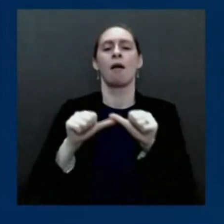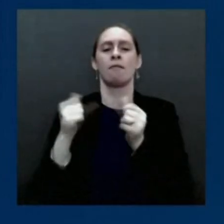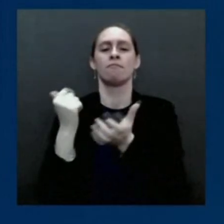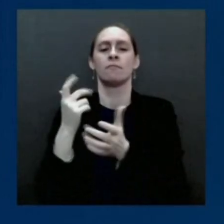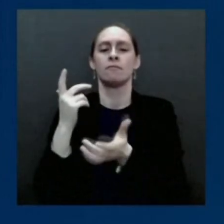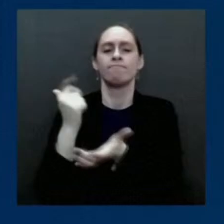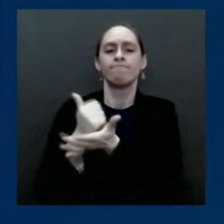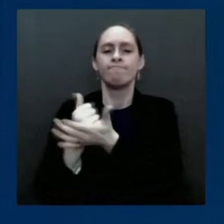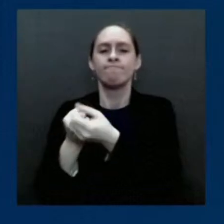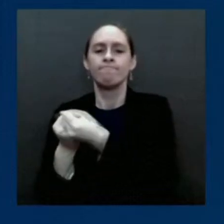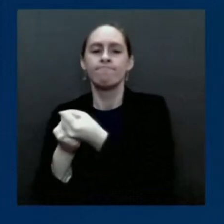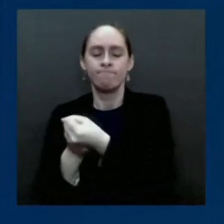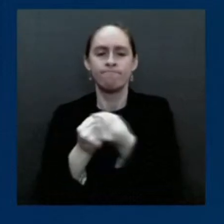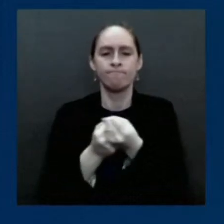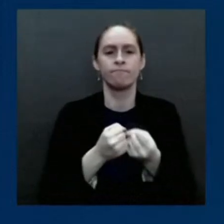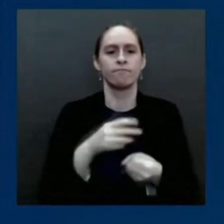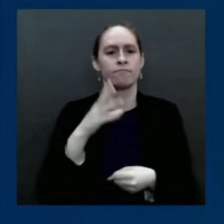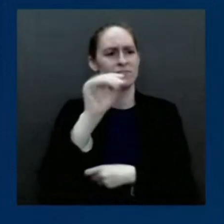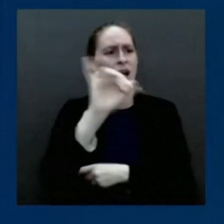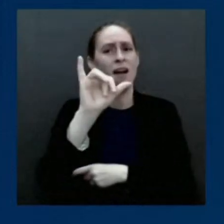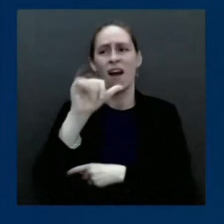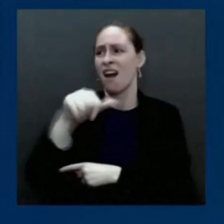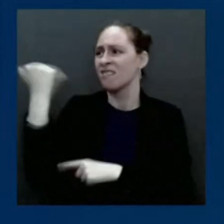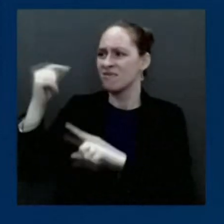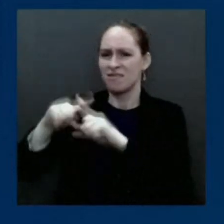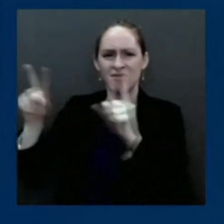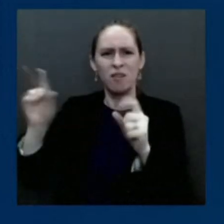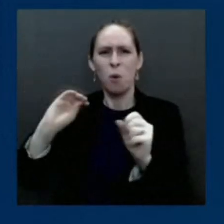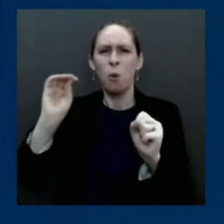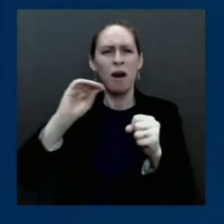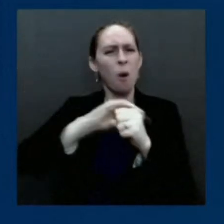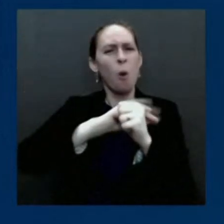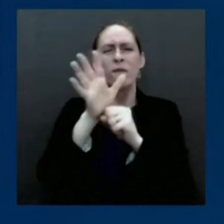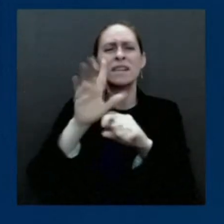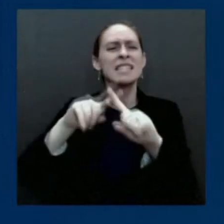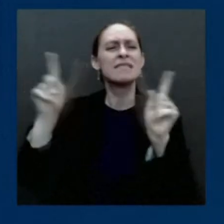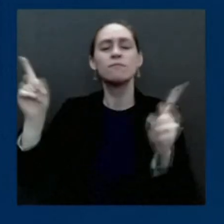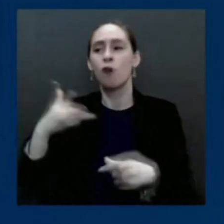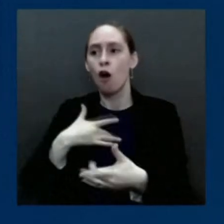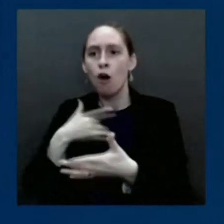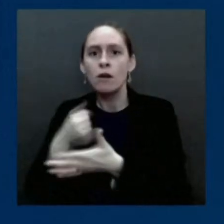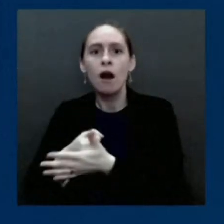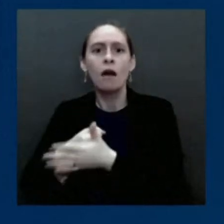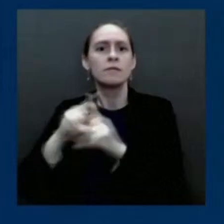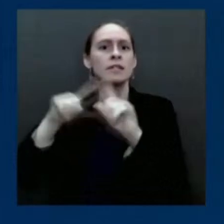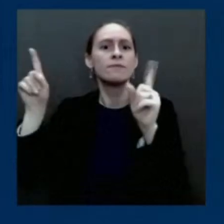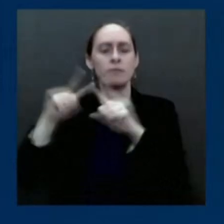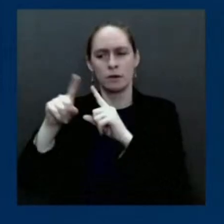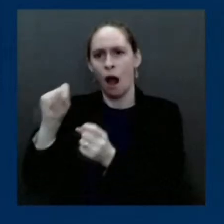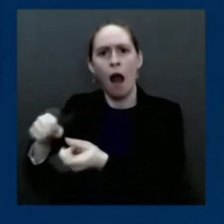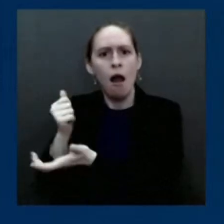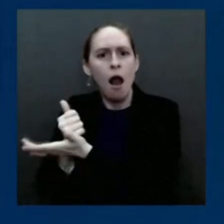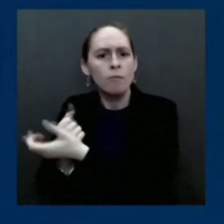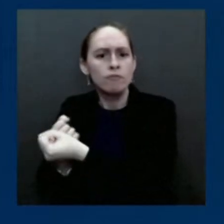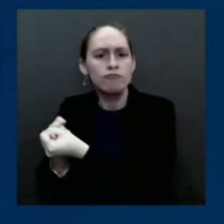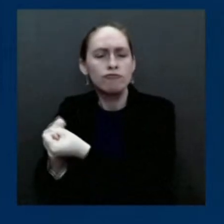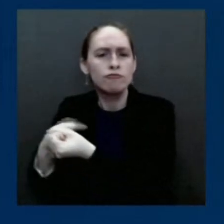PROVIDE THE NECESSARY CARE FOR THOSE EXPERIENCING AND OTHER ILLNESSES.